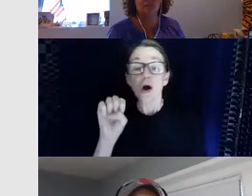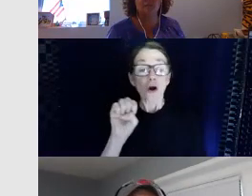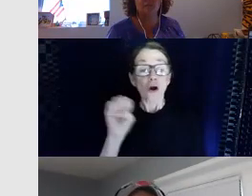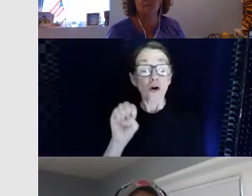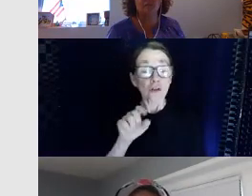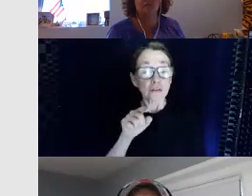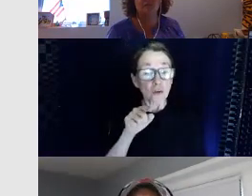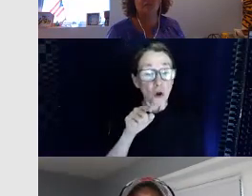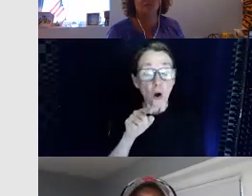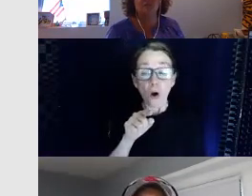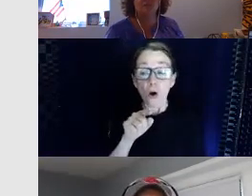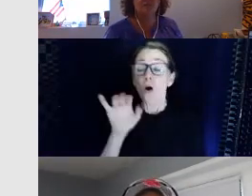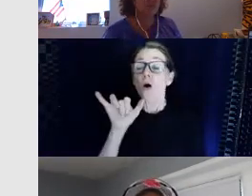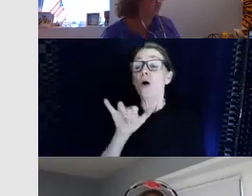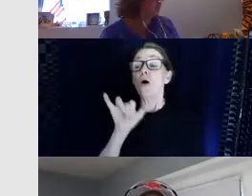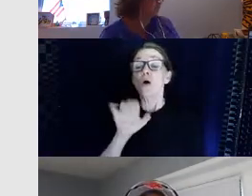I THINK EARNEST IS SHARING.